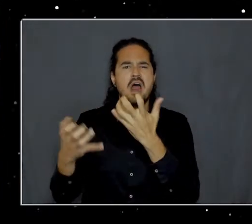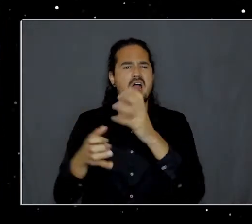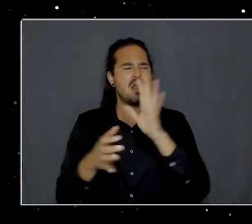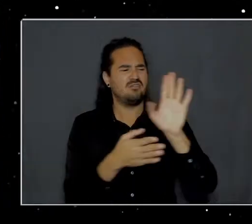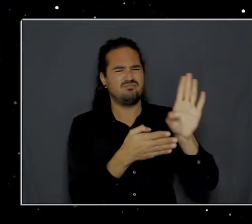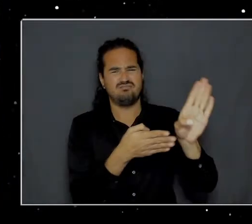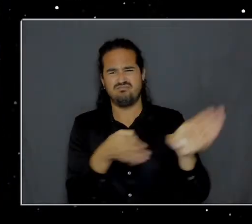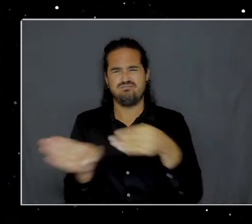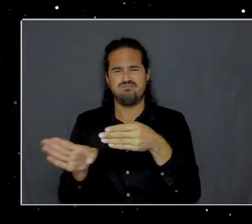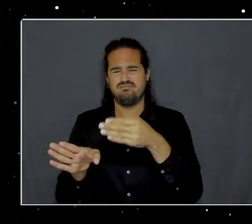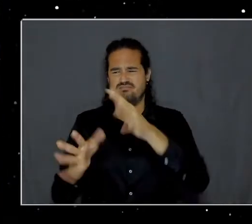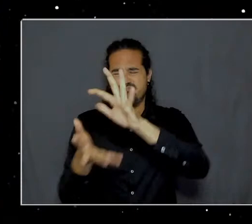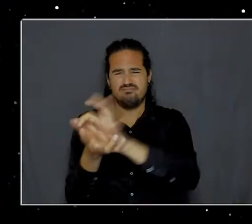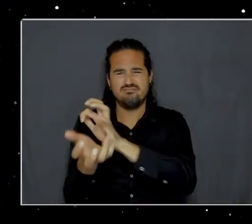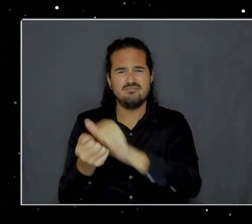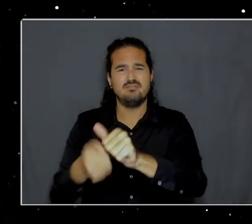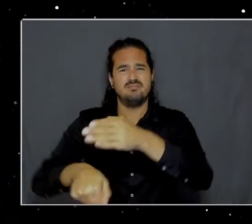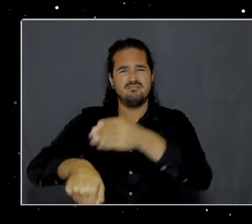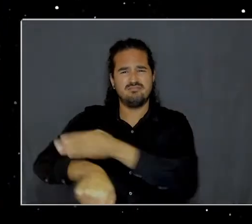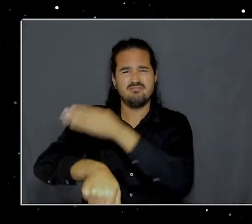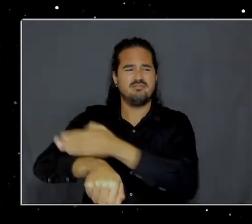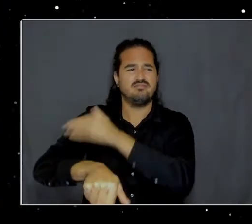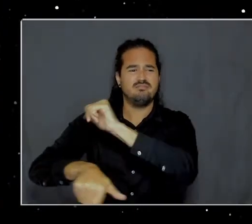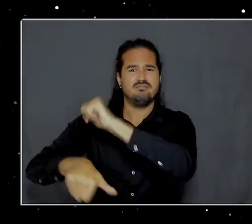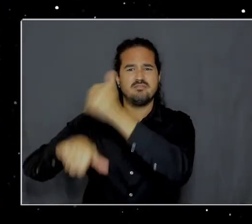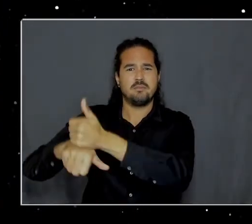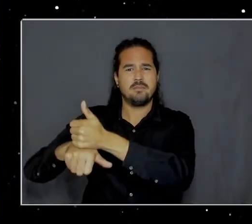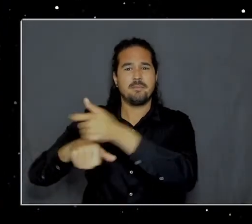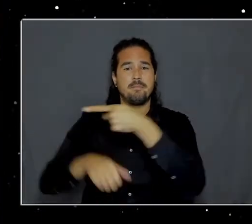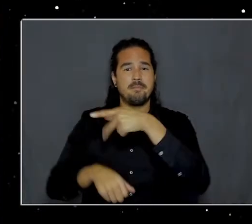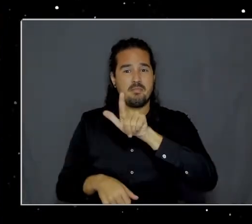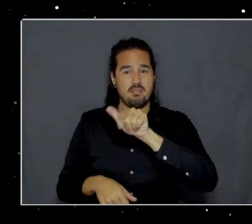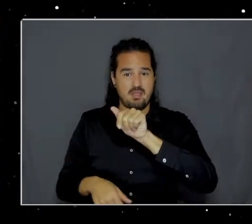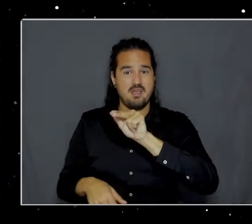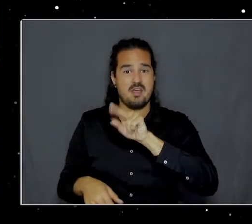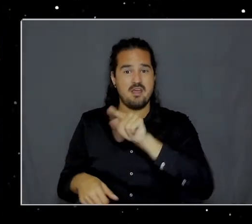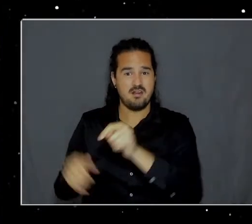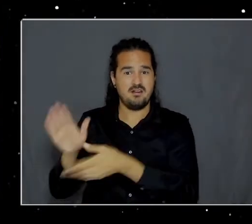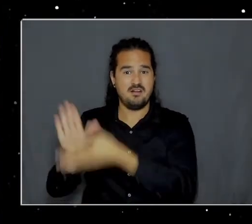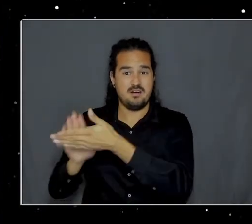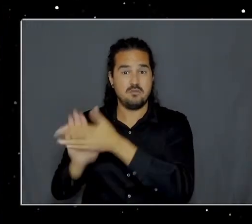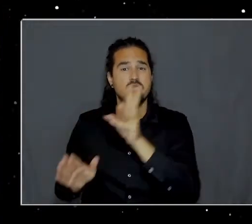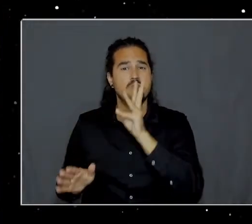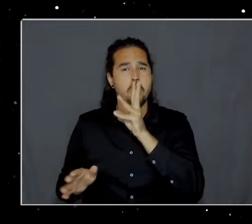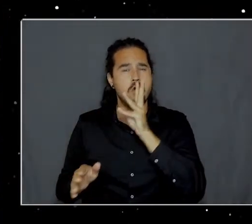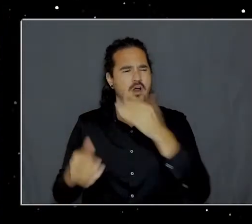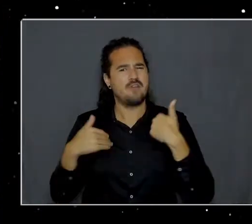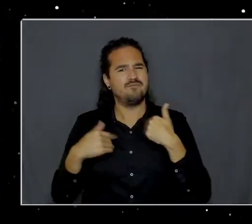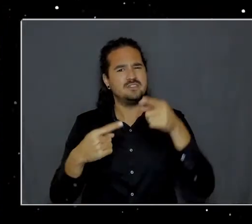THAT DIVERT OUR WATERS BEFORE THEY'RE ABLE TO COMPLETE THE SACRED CYCLE OF TRAVELING OVER